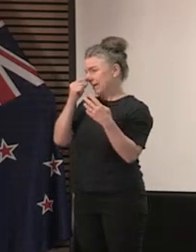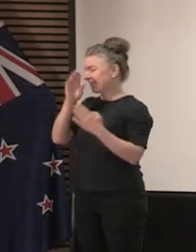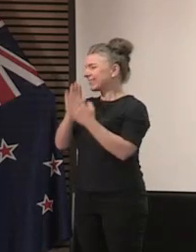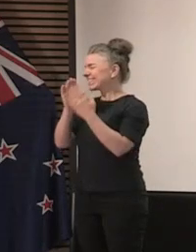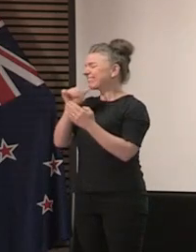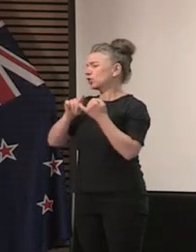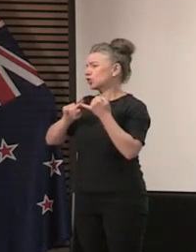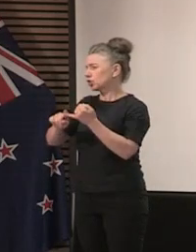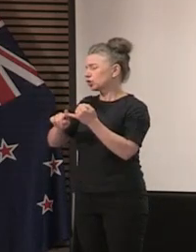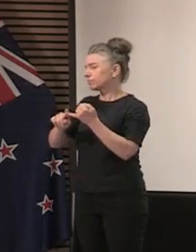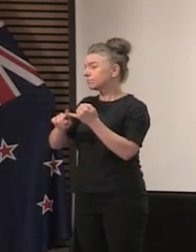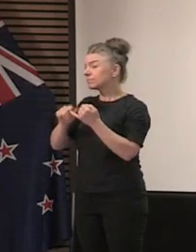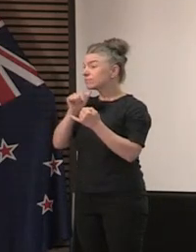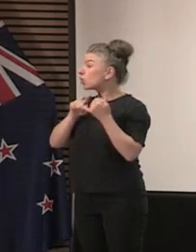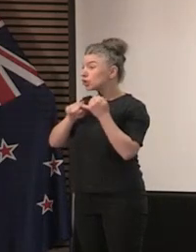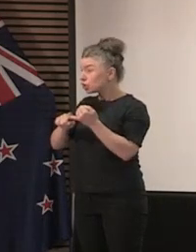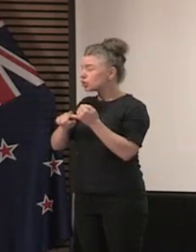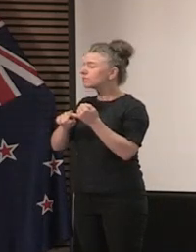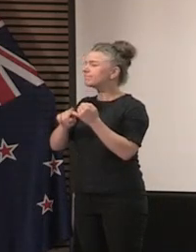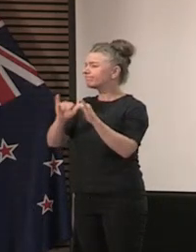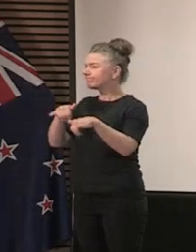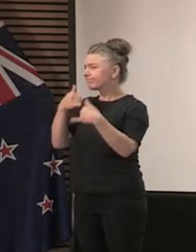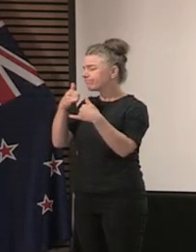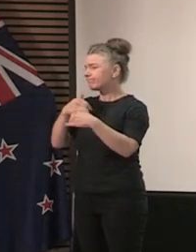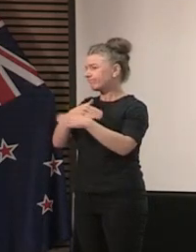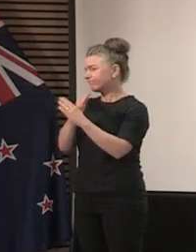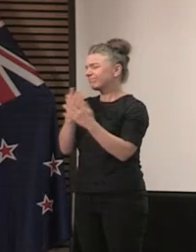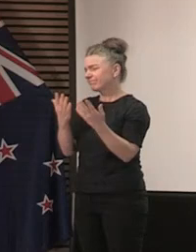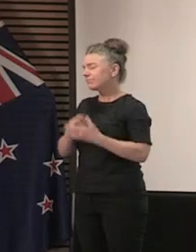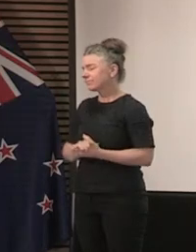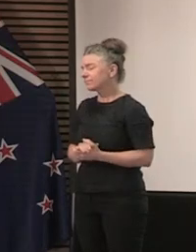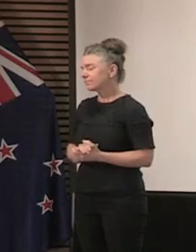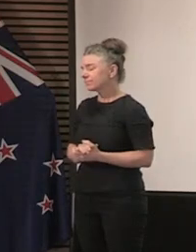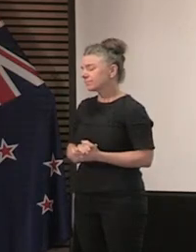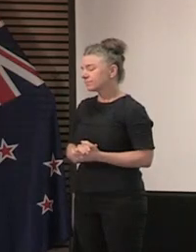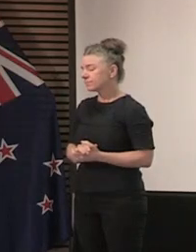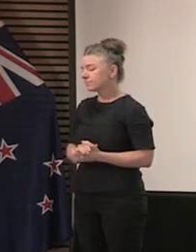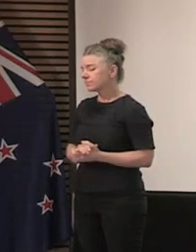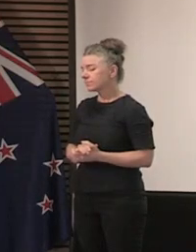physiotherapy, podiatry and optometry and so on where urgent care is required. But